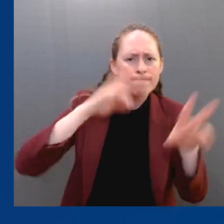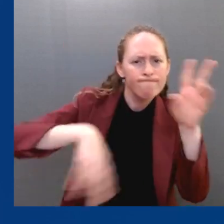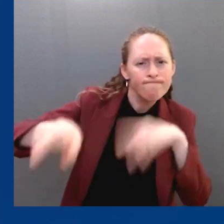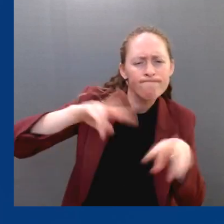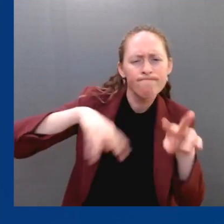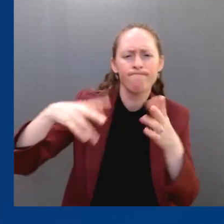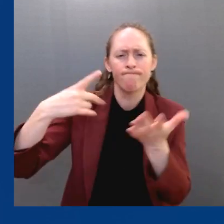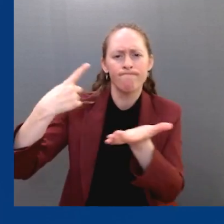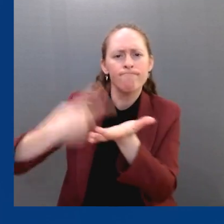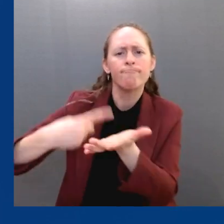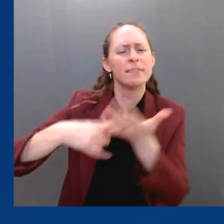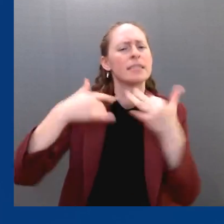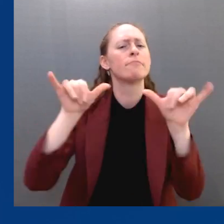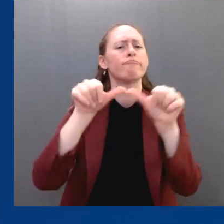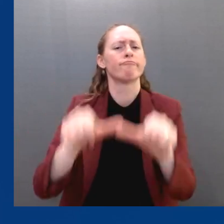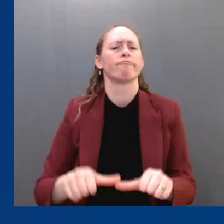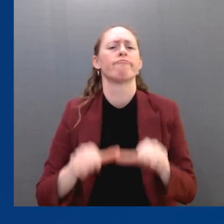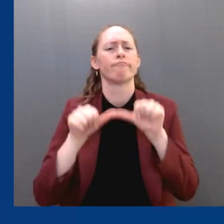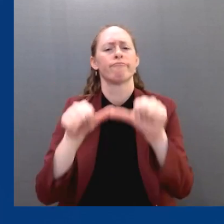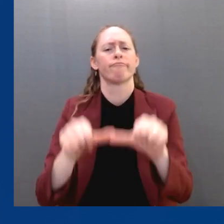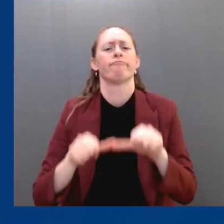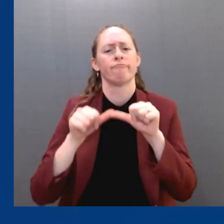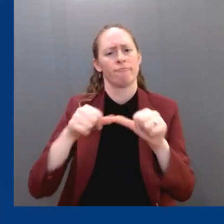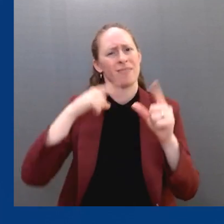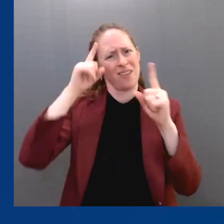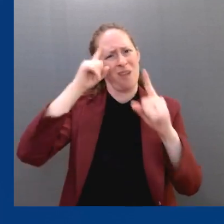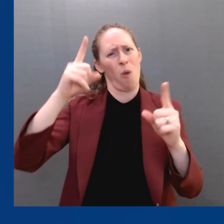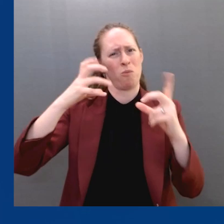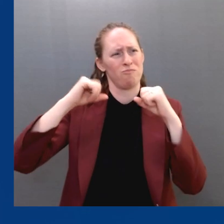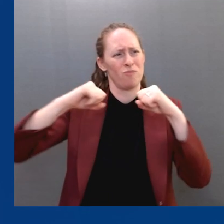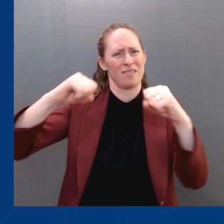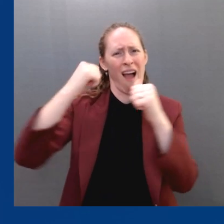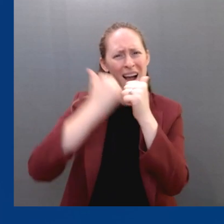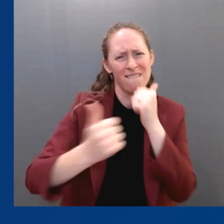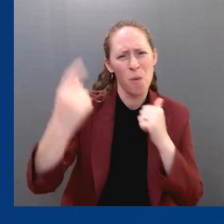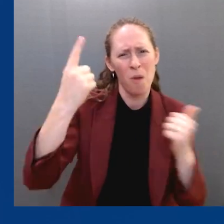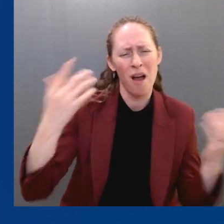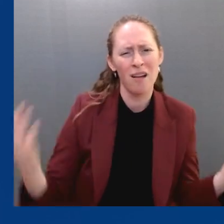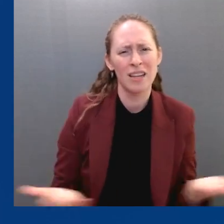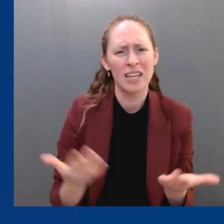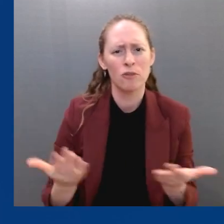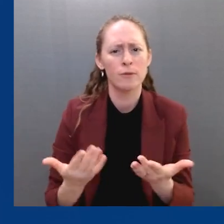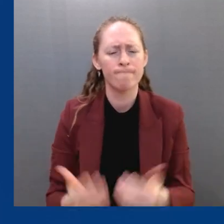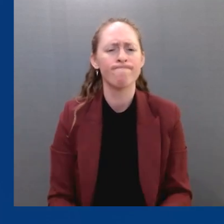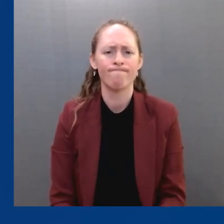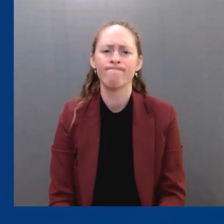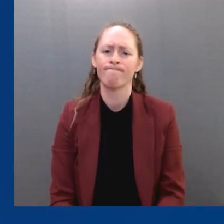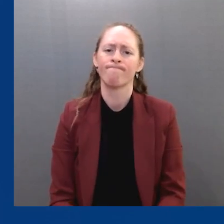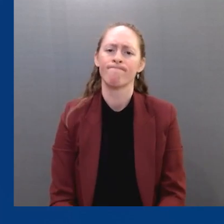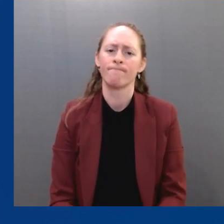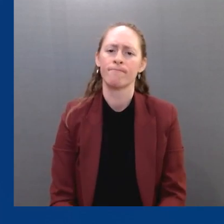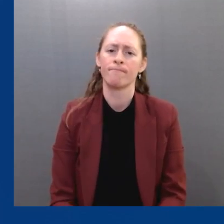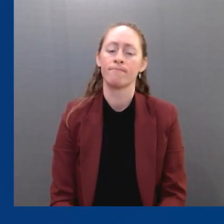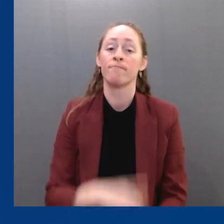to protect the American people? So let me let me just say again that that decision here really is an FDA and CDC decision.